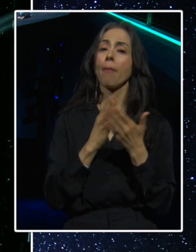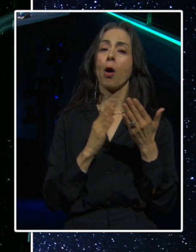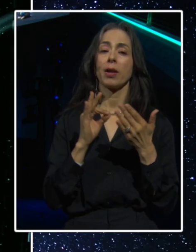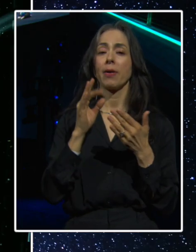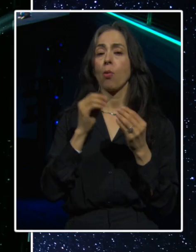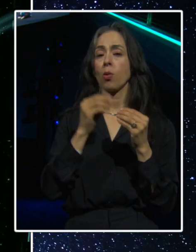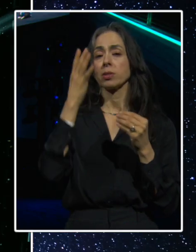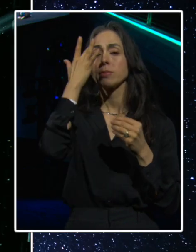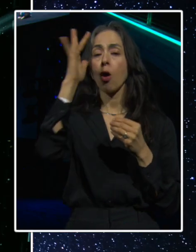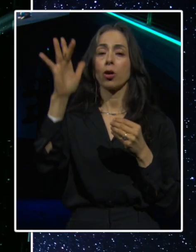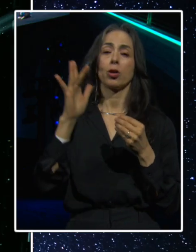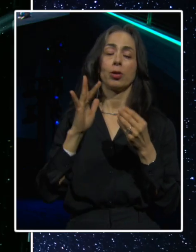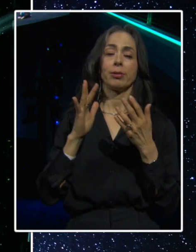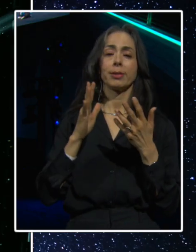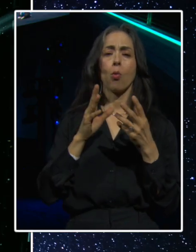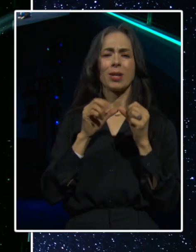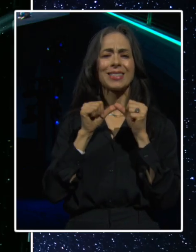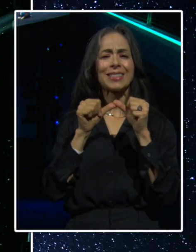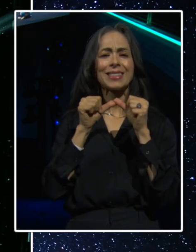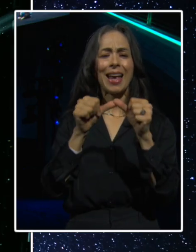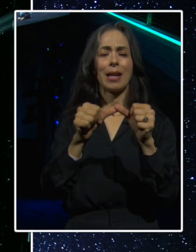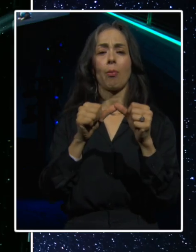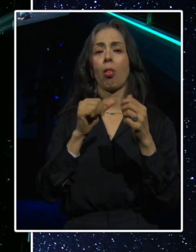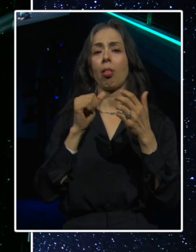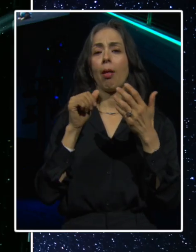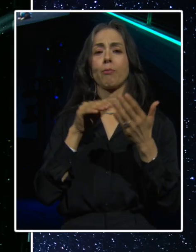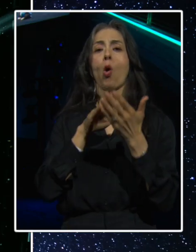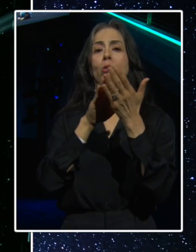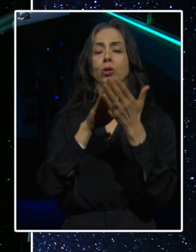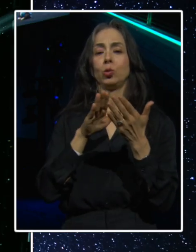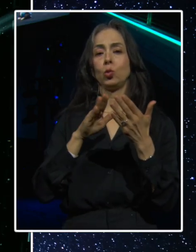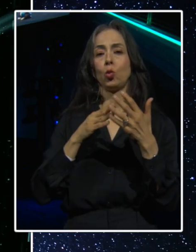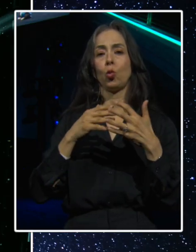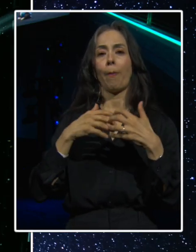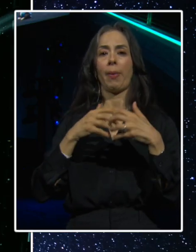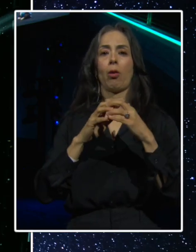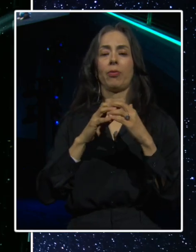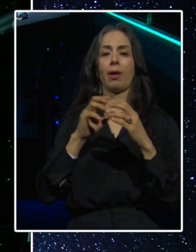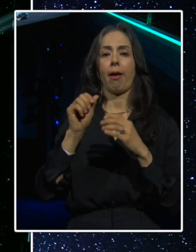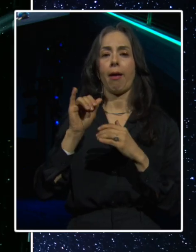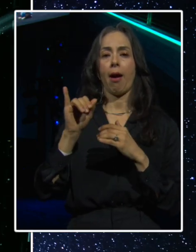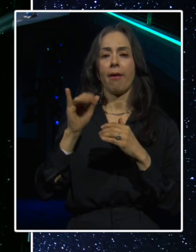It is all part of a smarter, more sustainable approach to build the AI future.